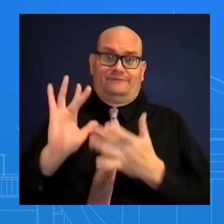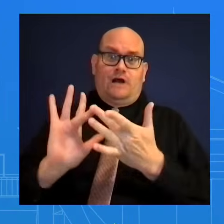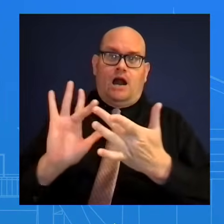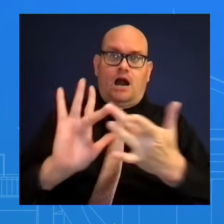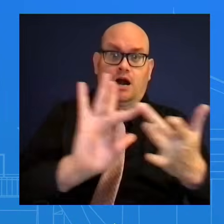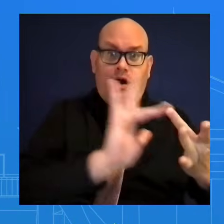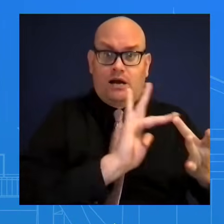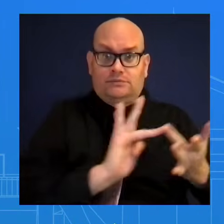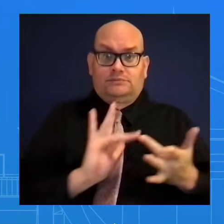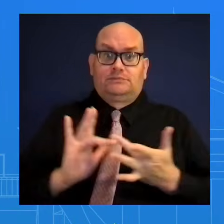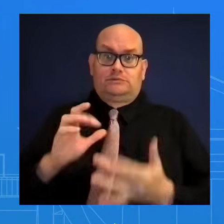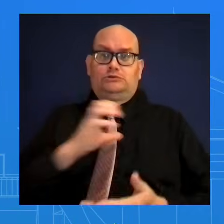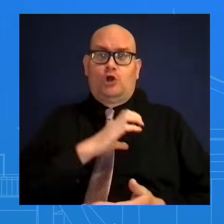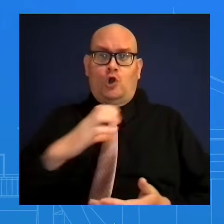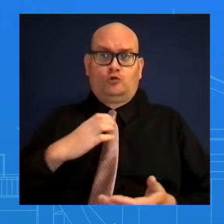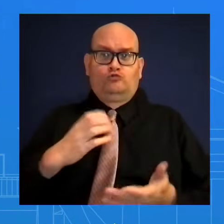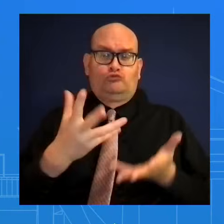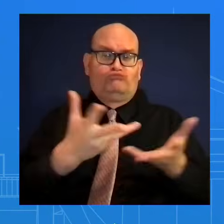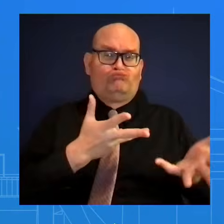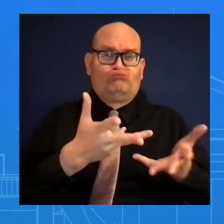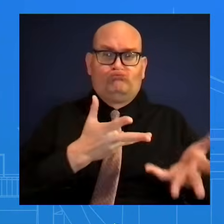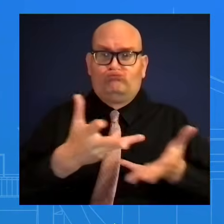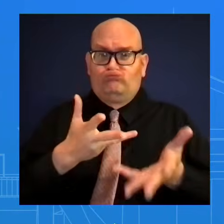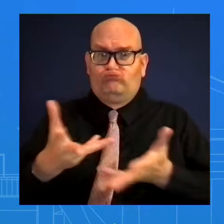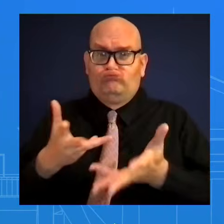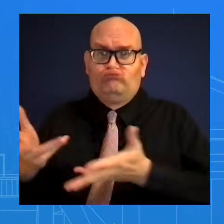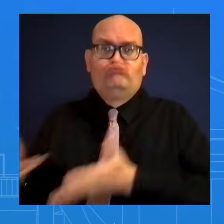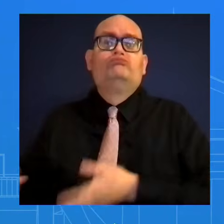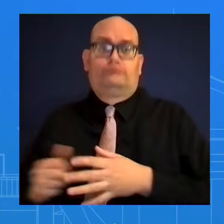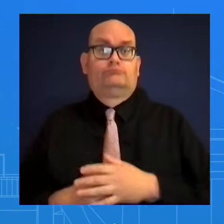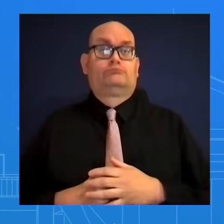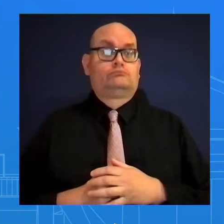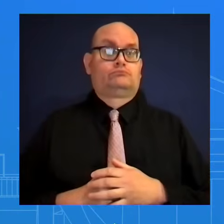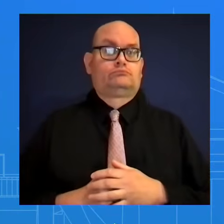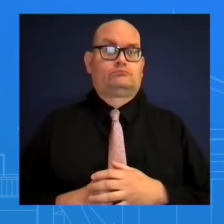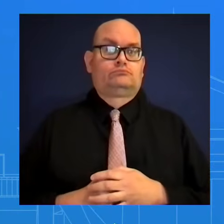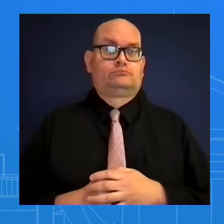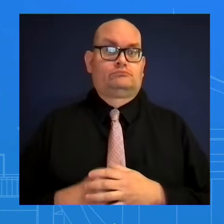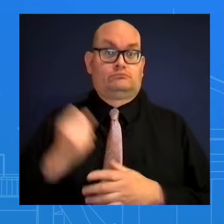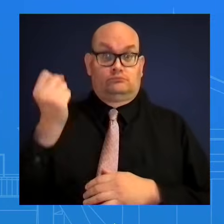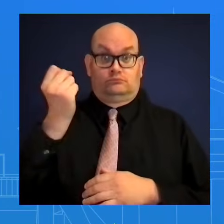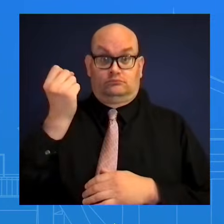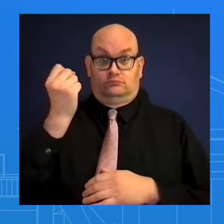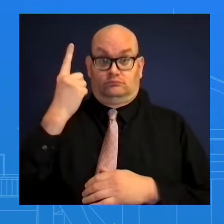as he said, you folks will be landing at the time that this is passing -- what is that going to look like?